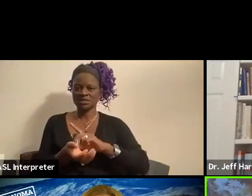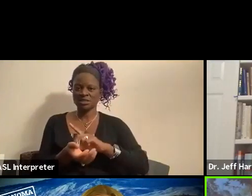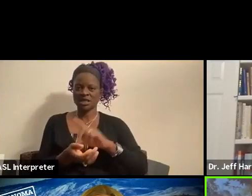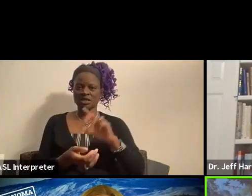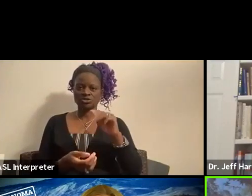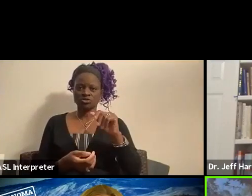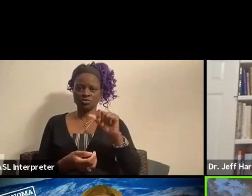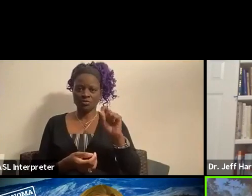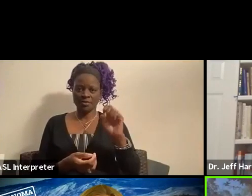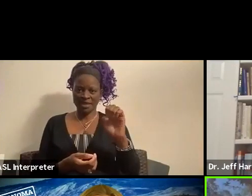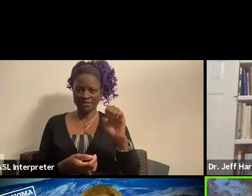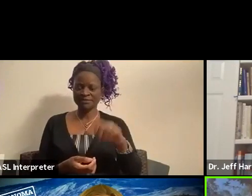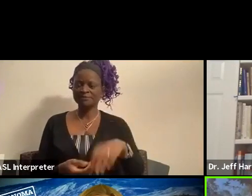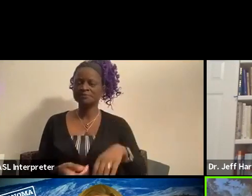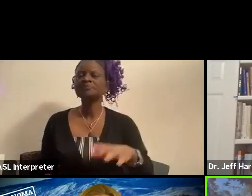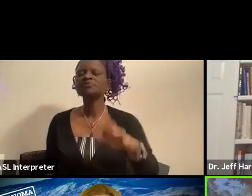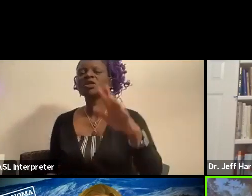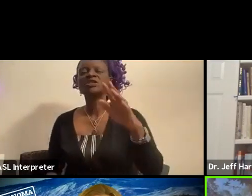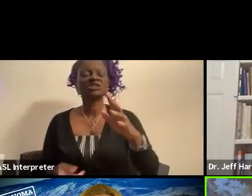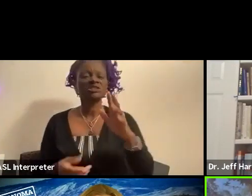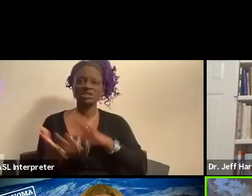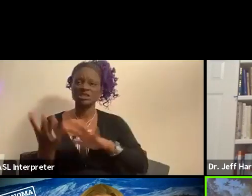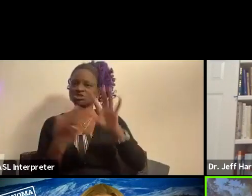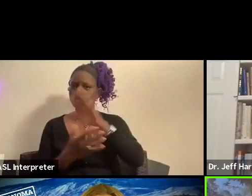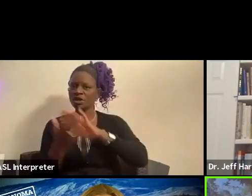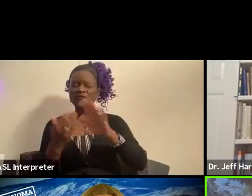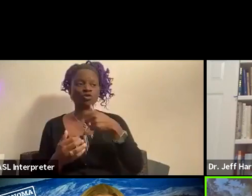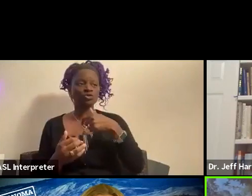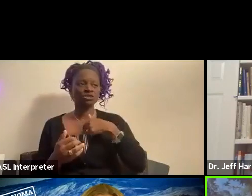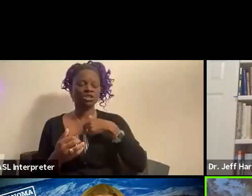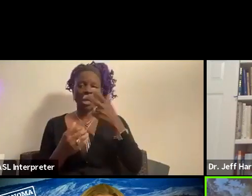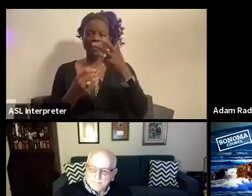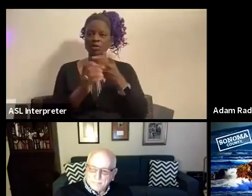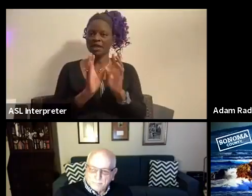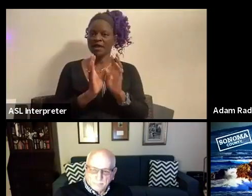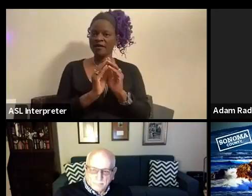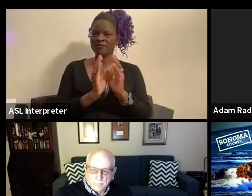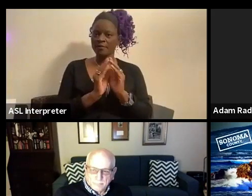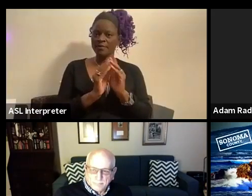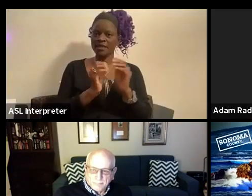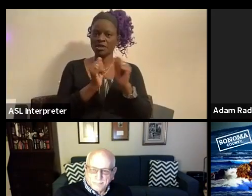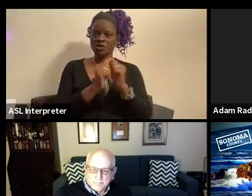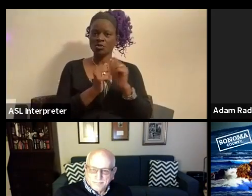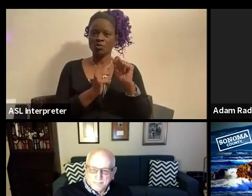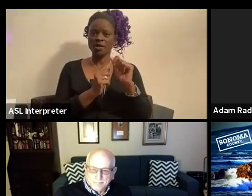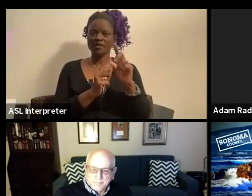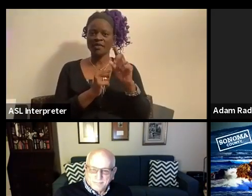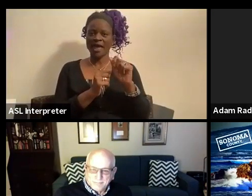I'm actually going with the Adam Radtke, our deputy county council can speak to that.